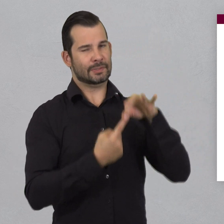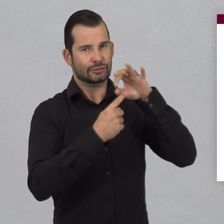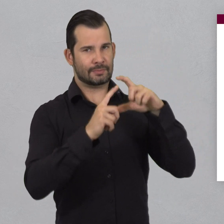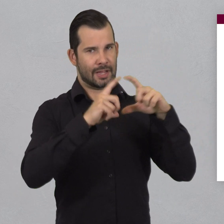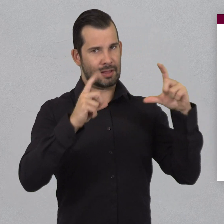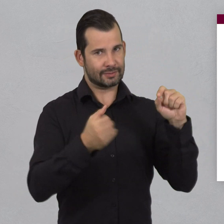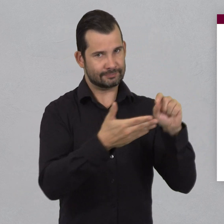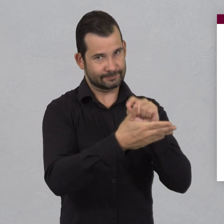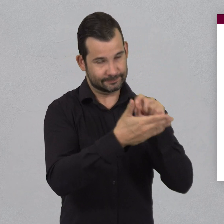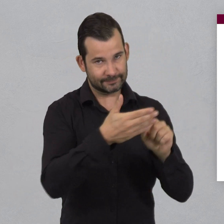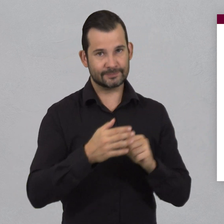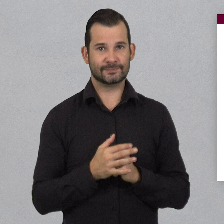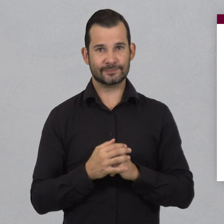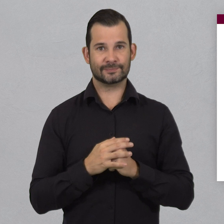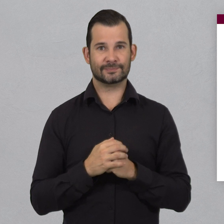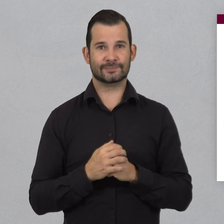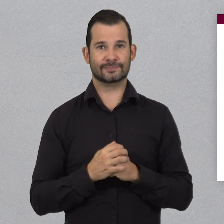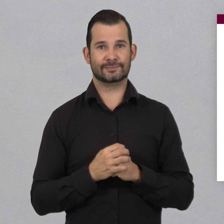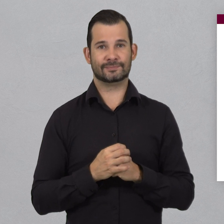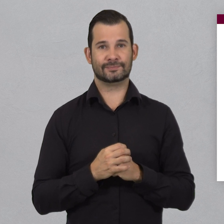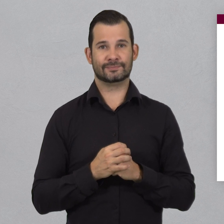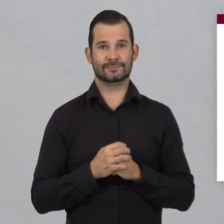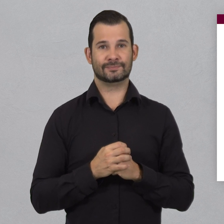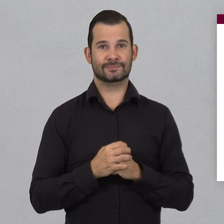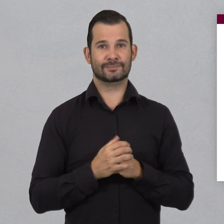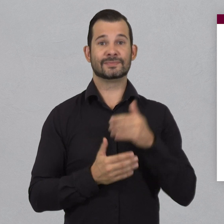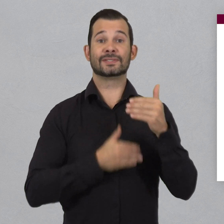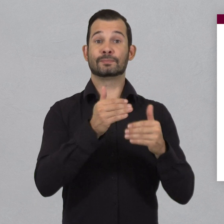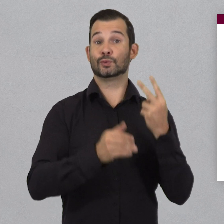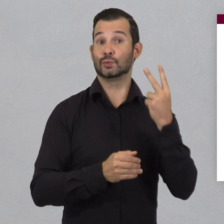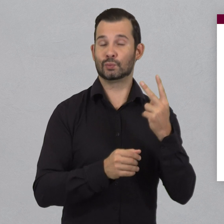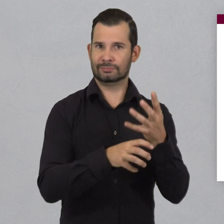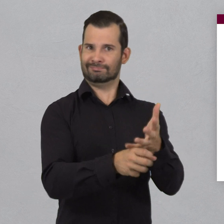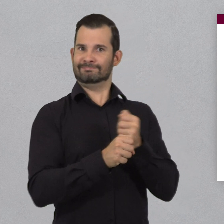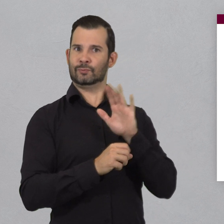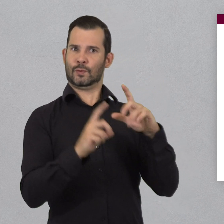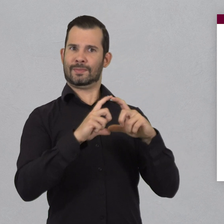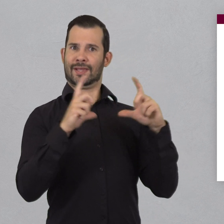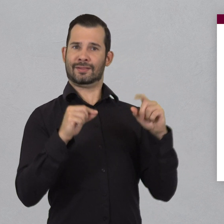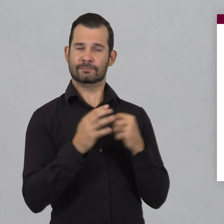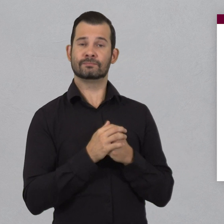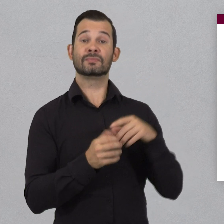you must also vote by special ballot. STEP 2: Get your ballot.